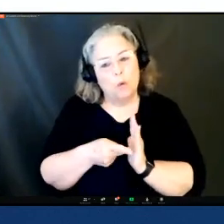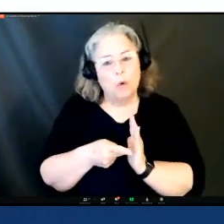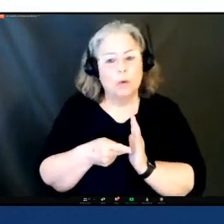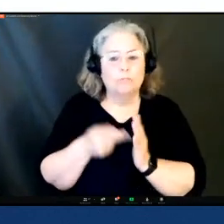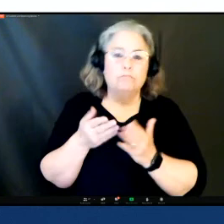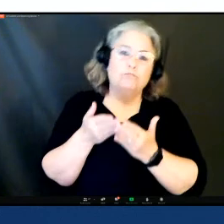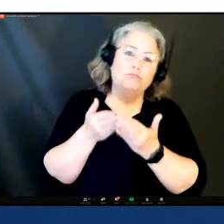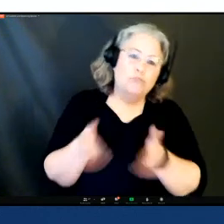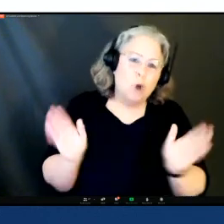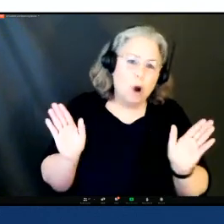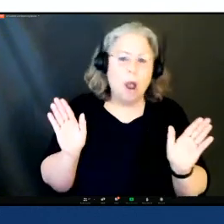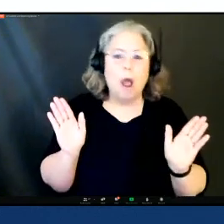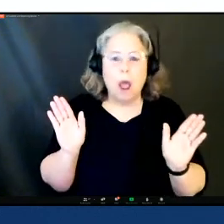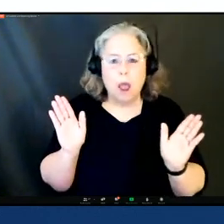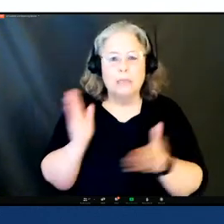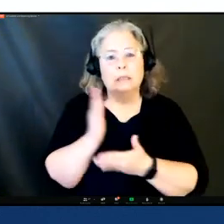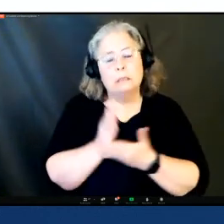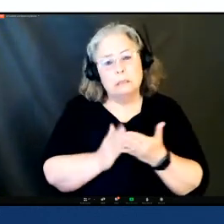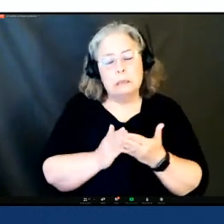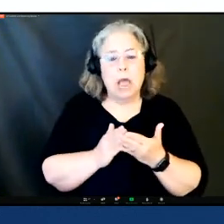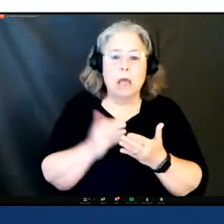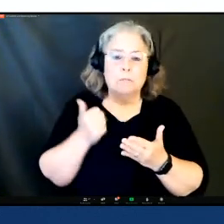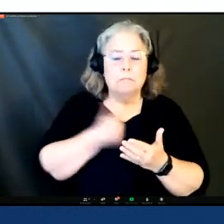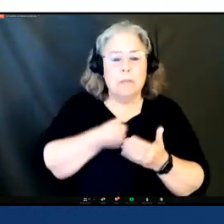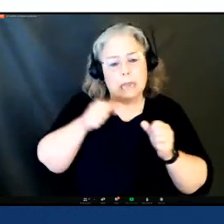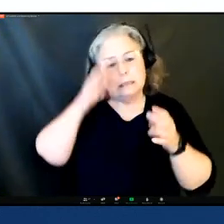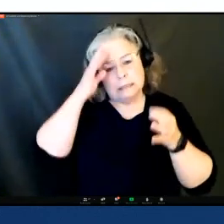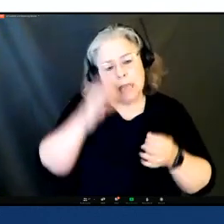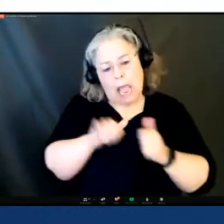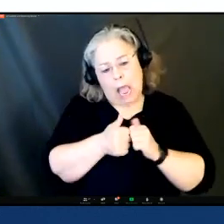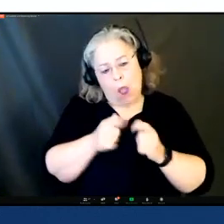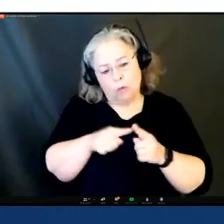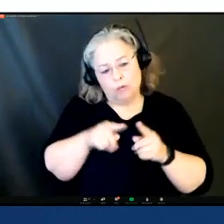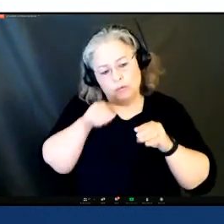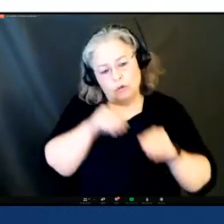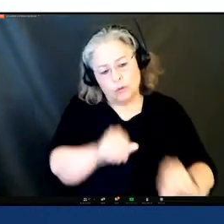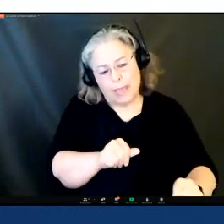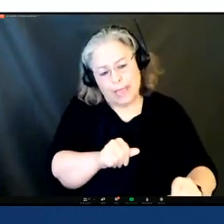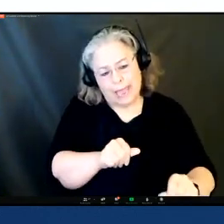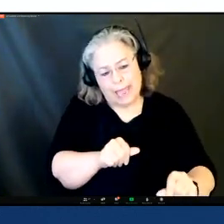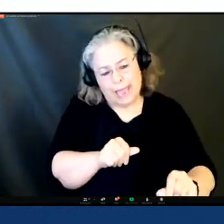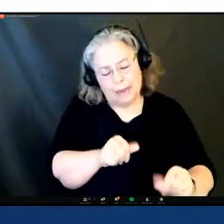and there is some discretion in how the money can be spent, which is why we call it semi discretionary.